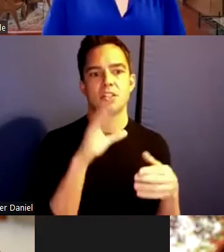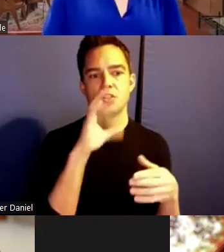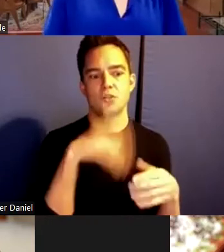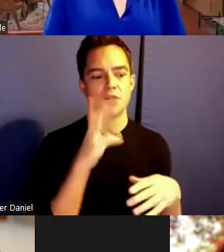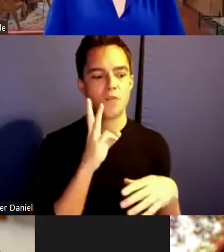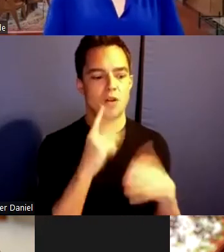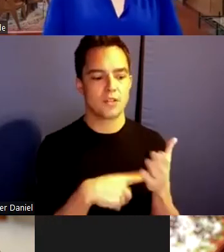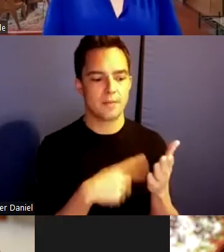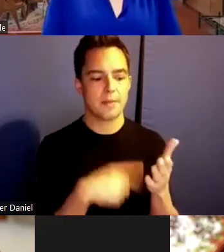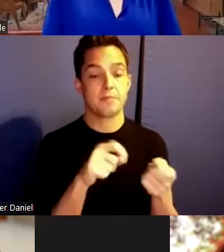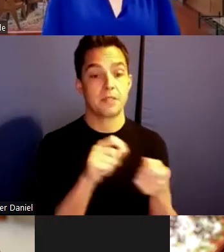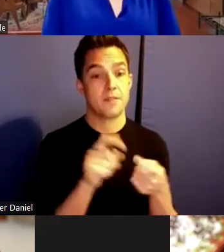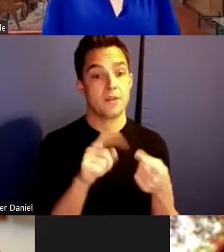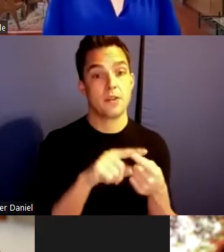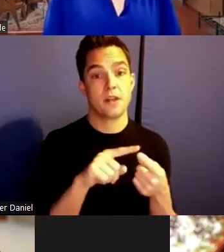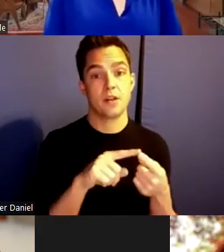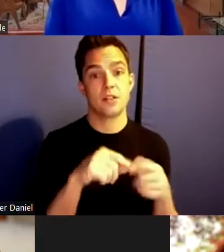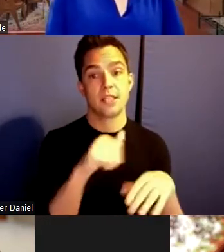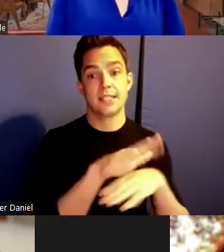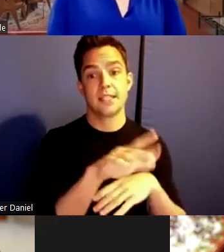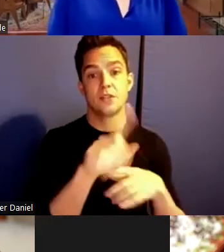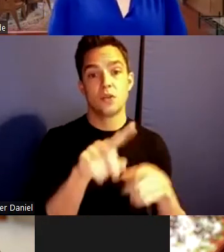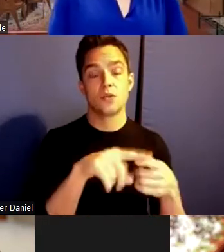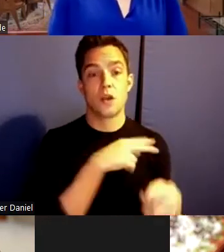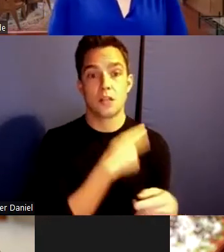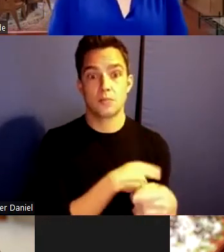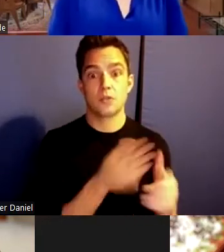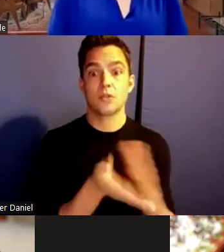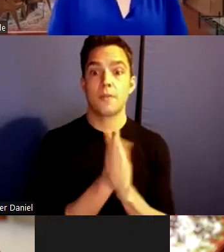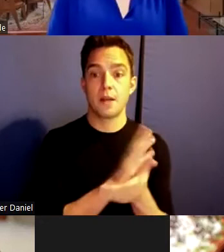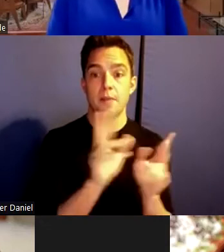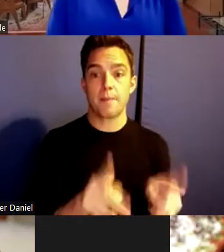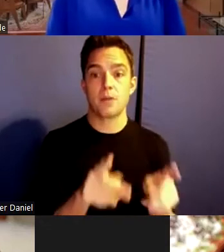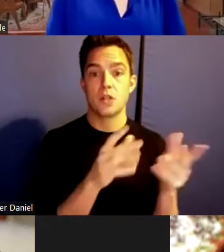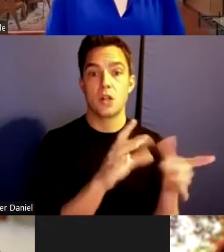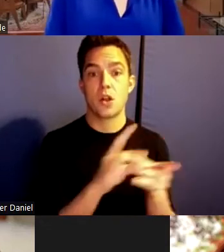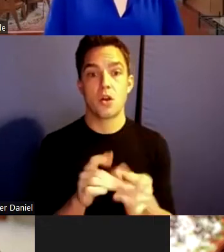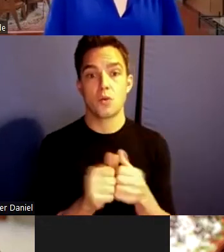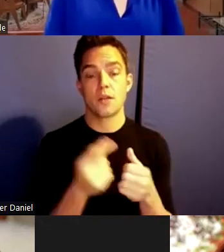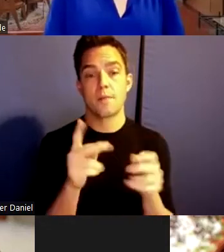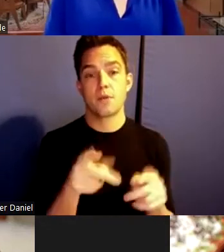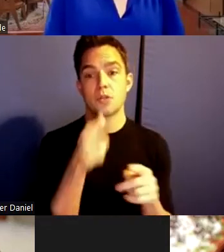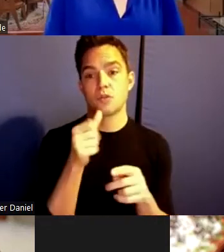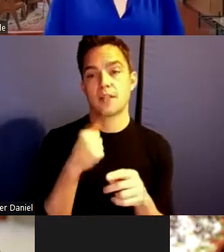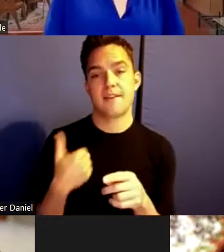and especially when they get sick into the hospital, to be the person alongside a person who doesn't have a family member